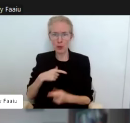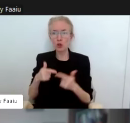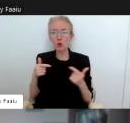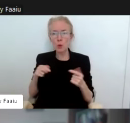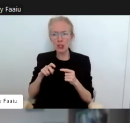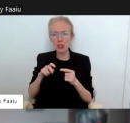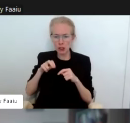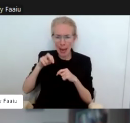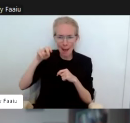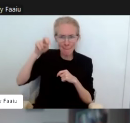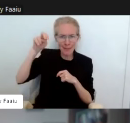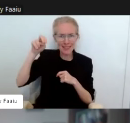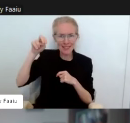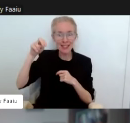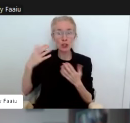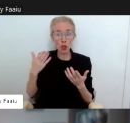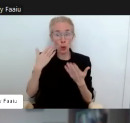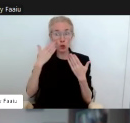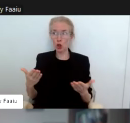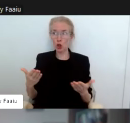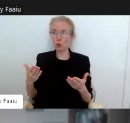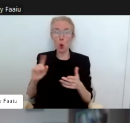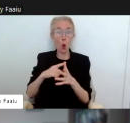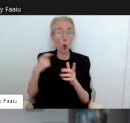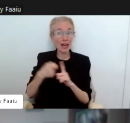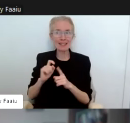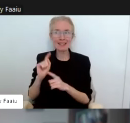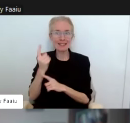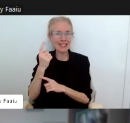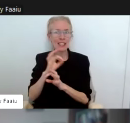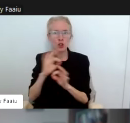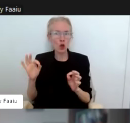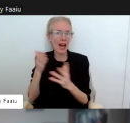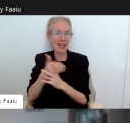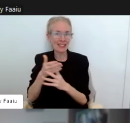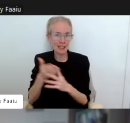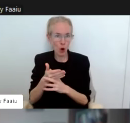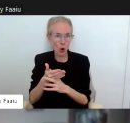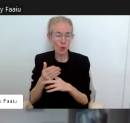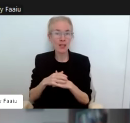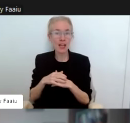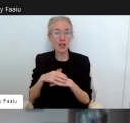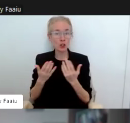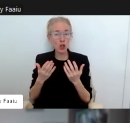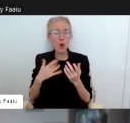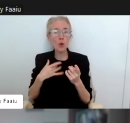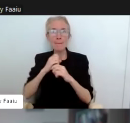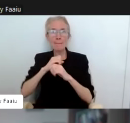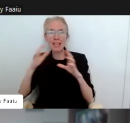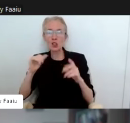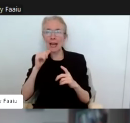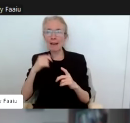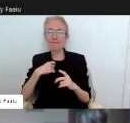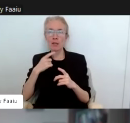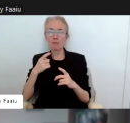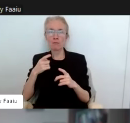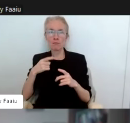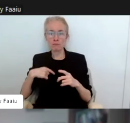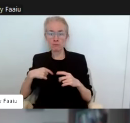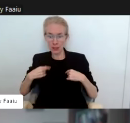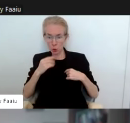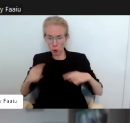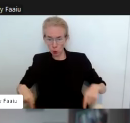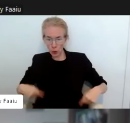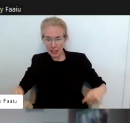up and down curbs. And then imagine doing this if old, or ill, or disabled.